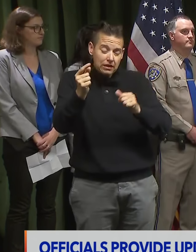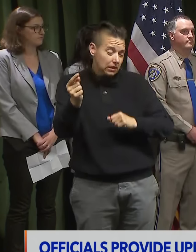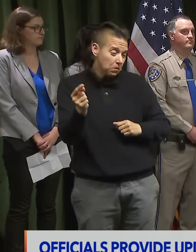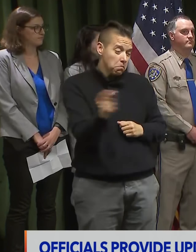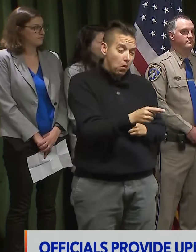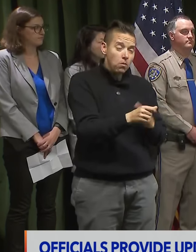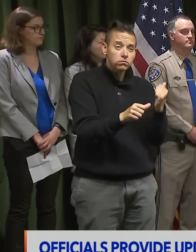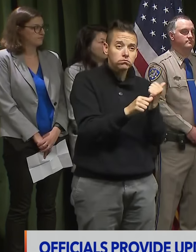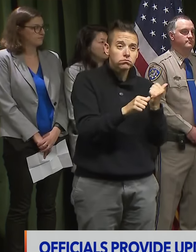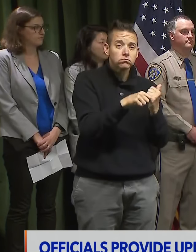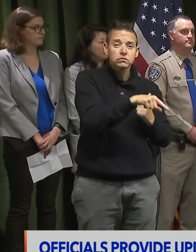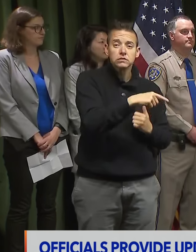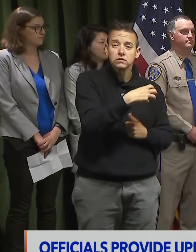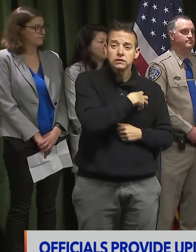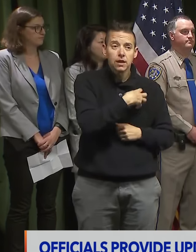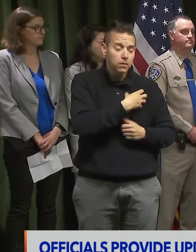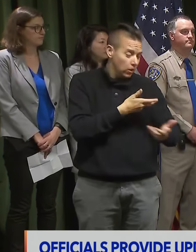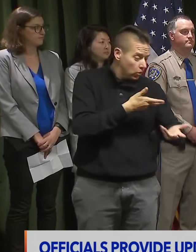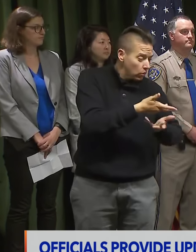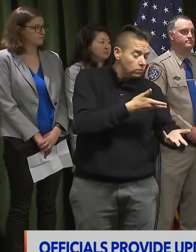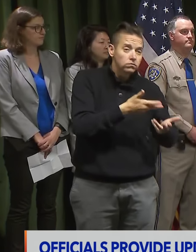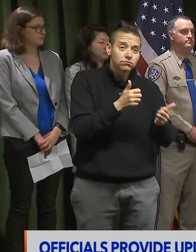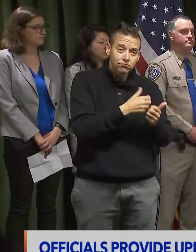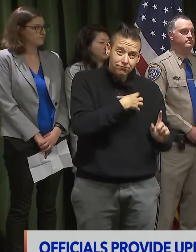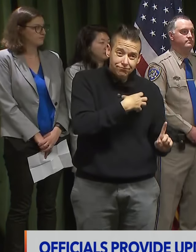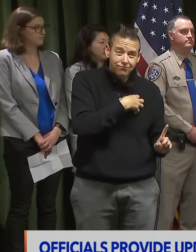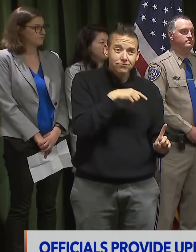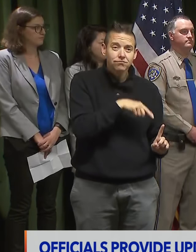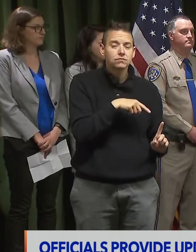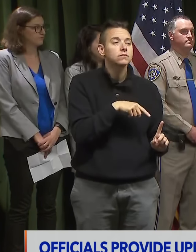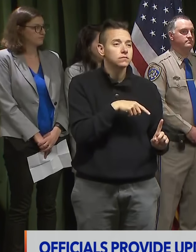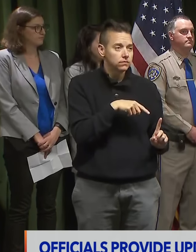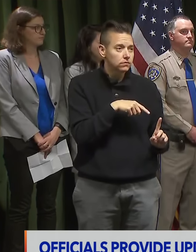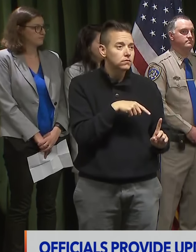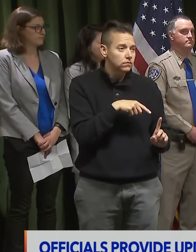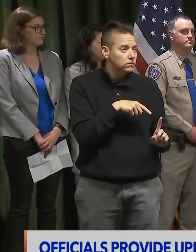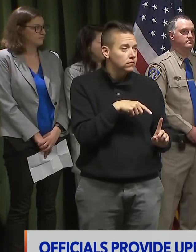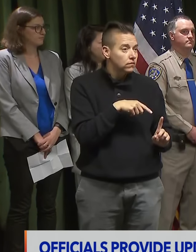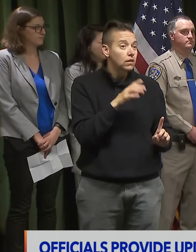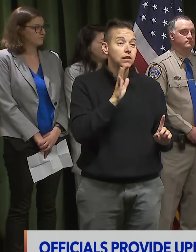THEM. THEY SAW WHAT THEY SAW. GOT OUT OF THEIR CARS. WENT